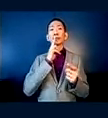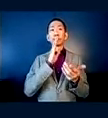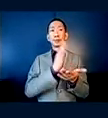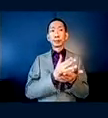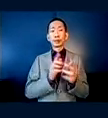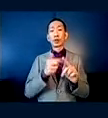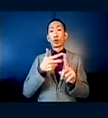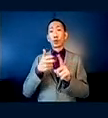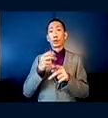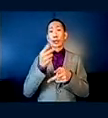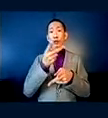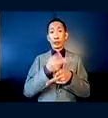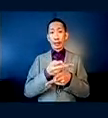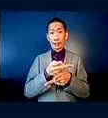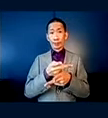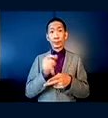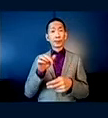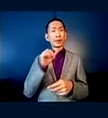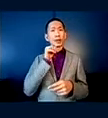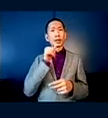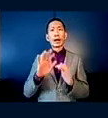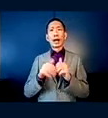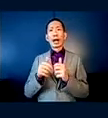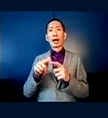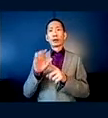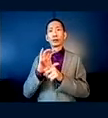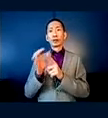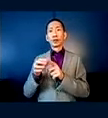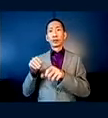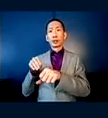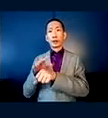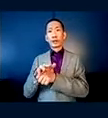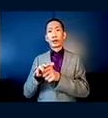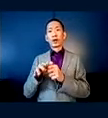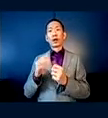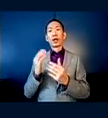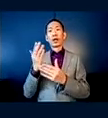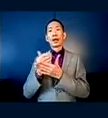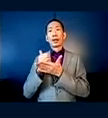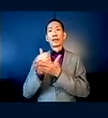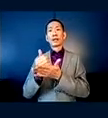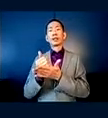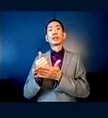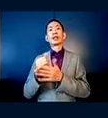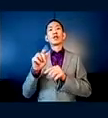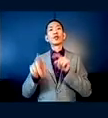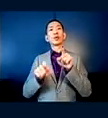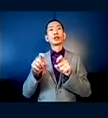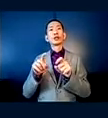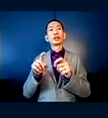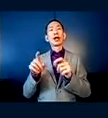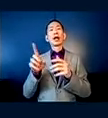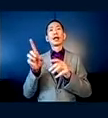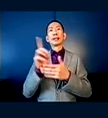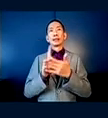IN HEALTH ISSUES SUCH AS SMOKING CESSATION, RECRUITMENT AND RETENTION?